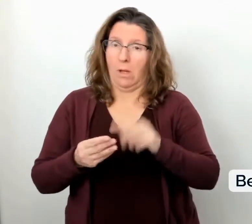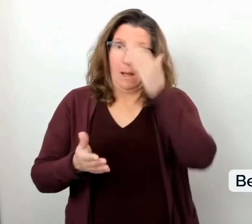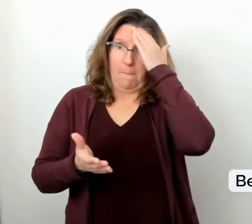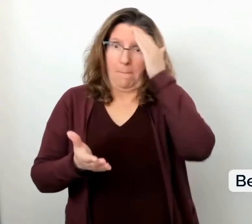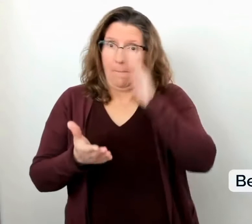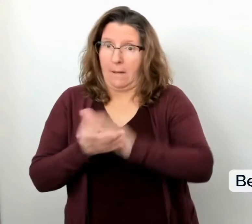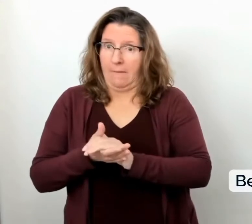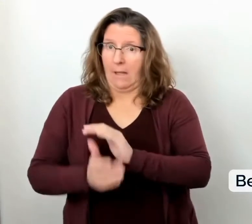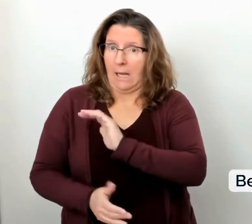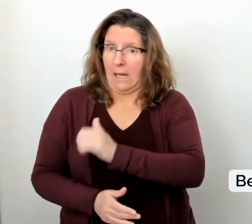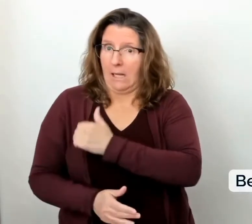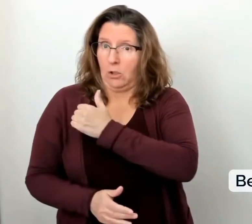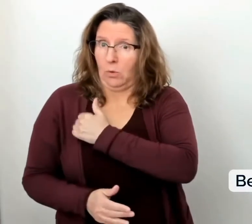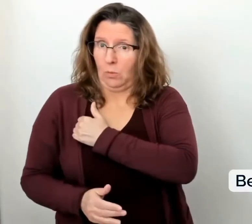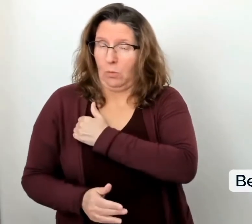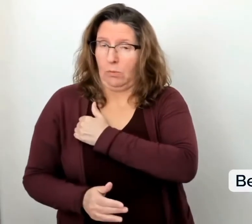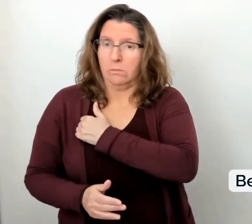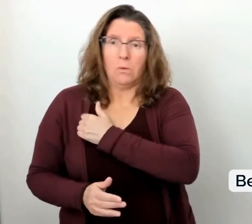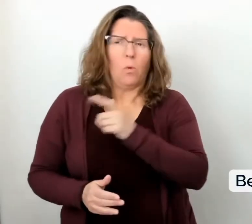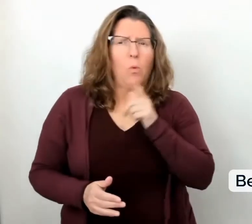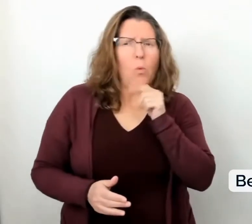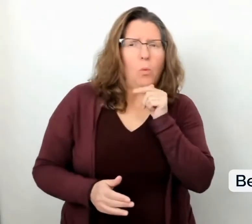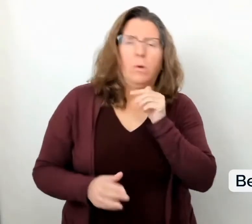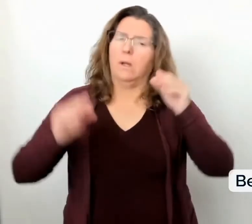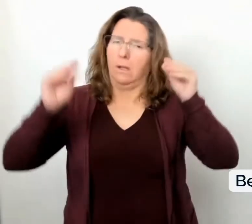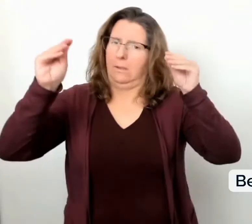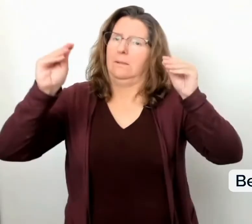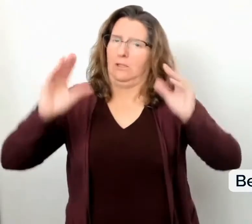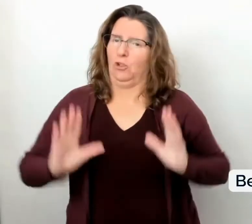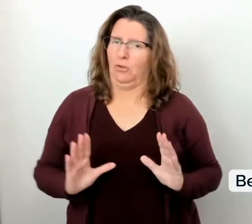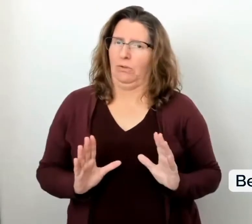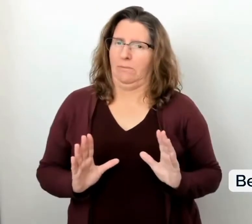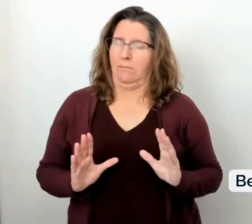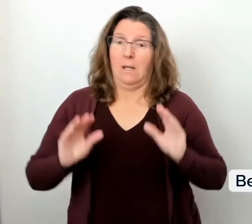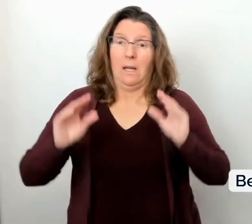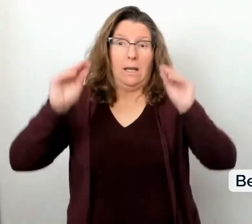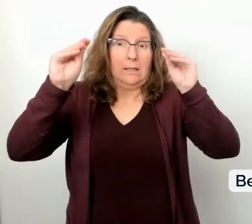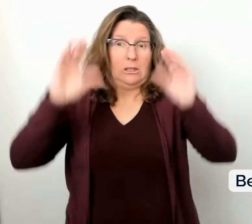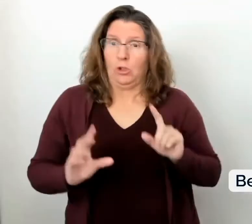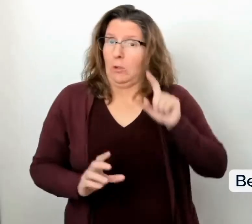In this lecture we're going to discuss the beliefs and attitudes of teachers.